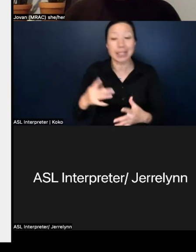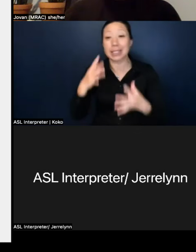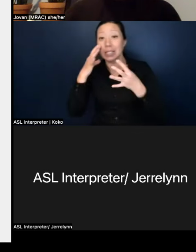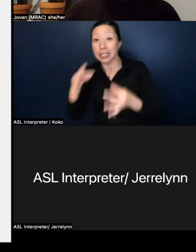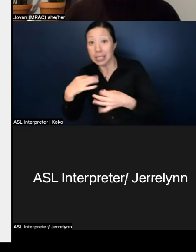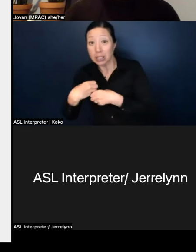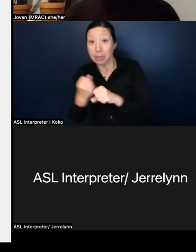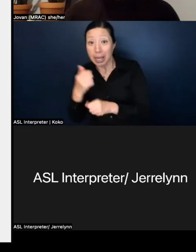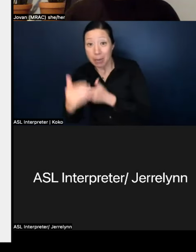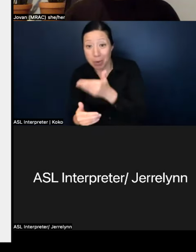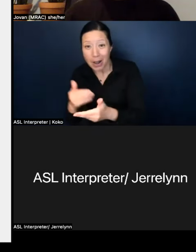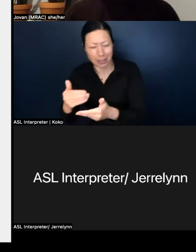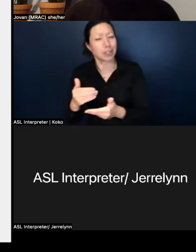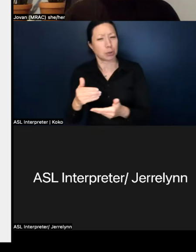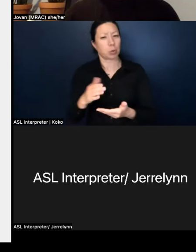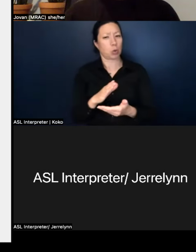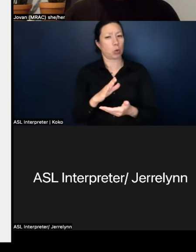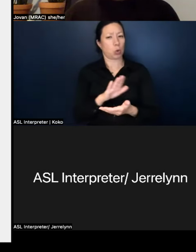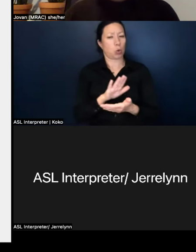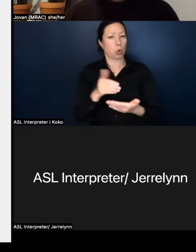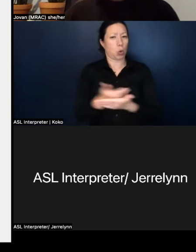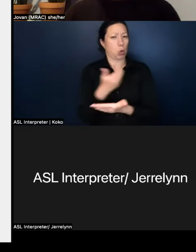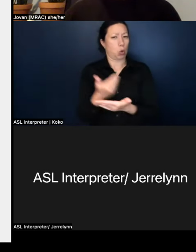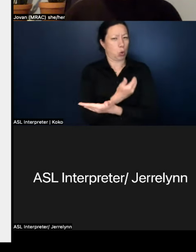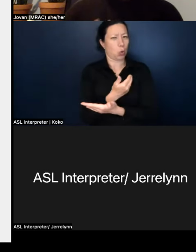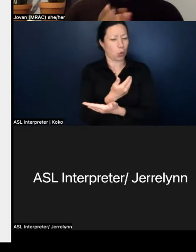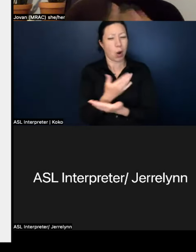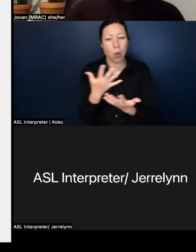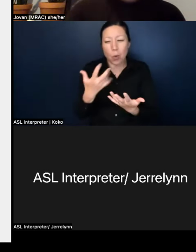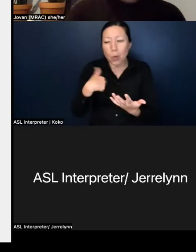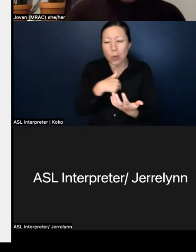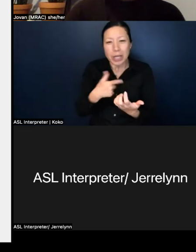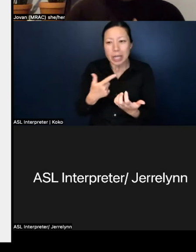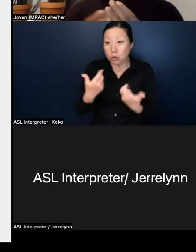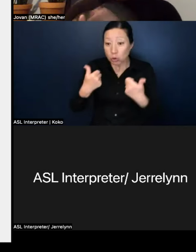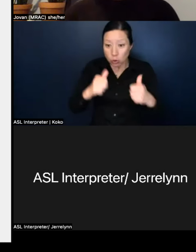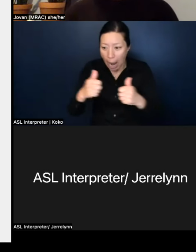So we hope to gain feedback from those who participate in not only the submission process,